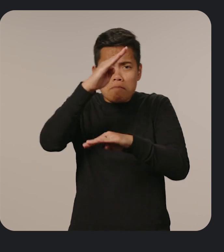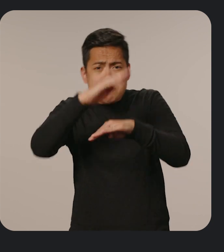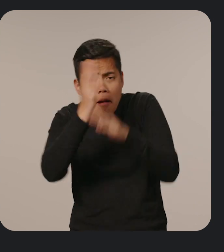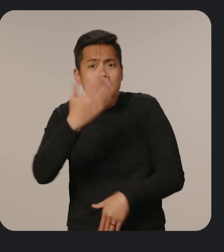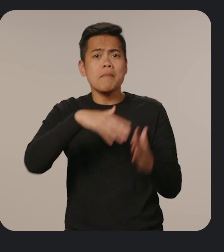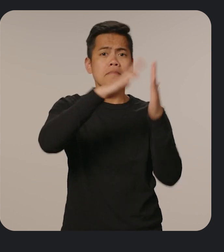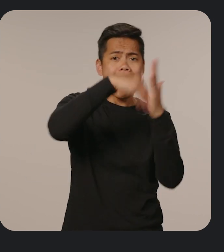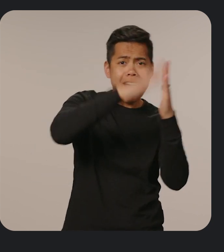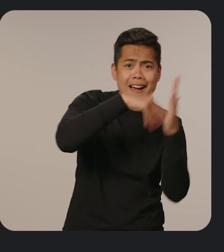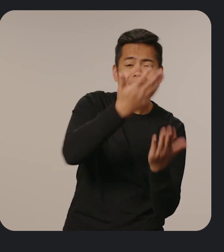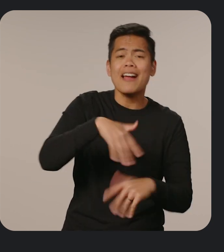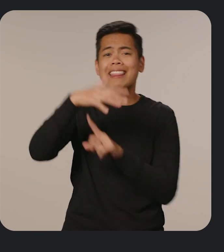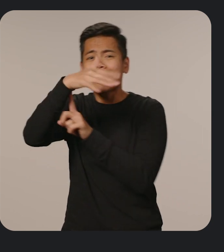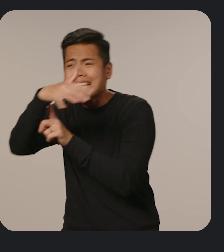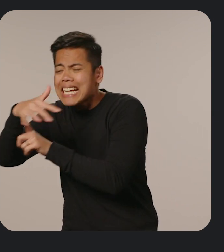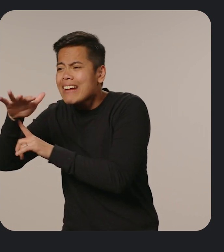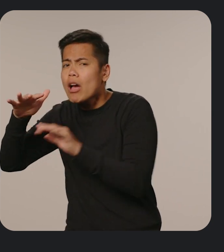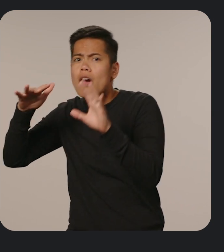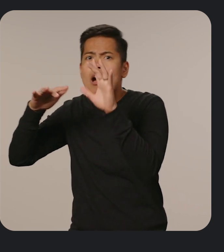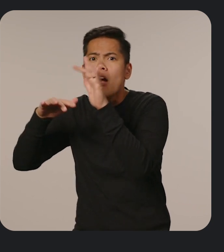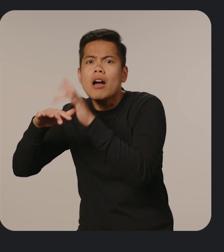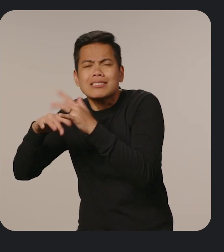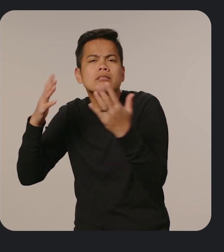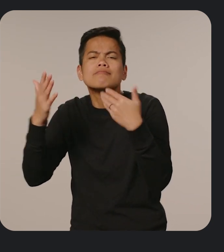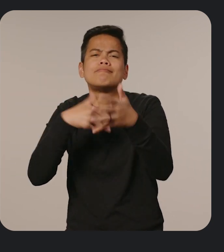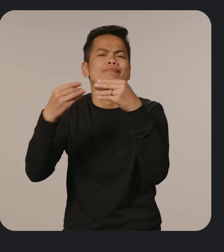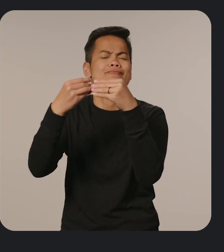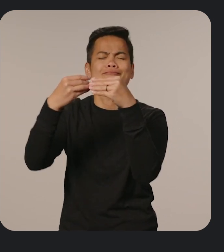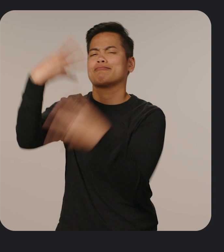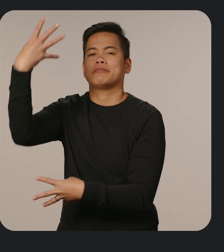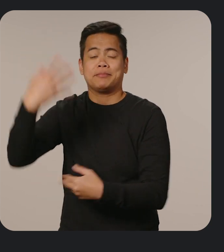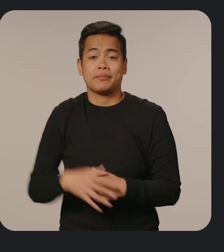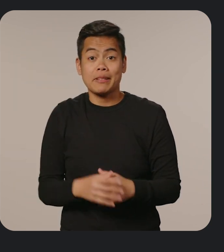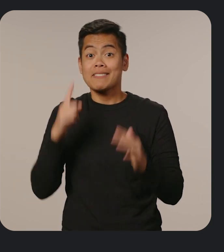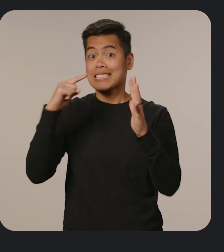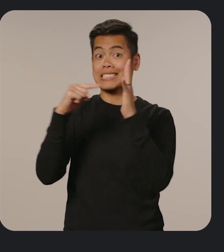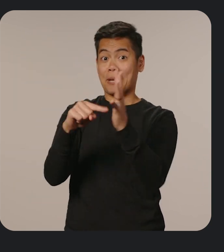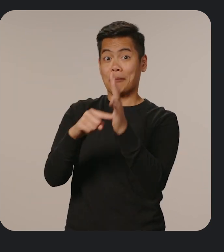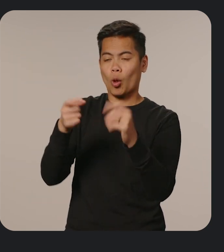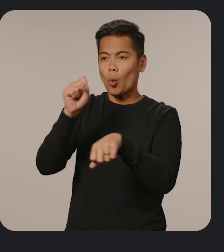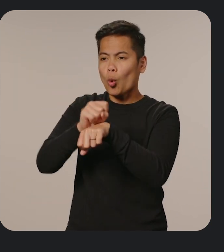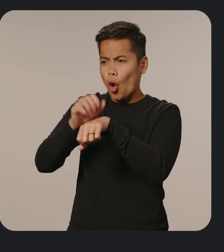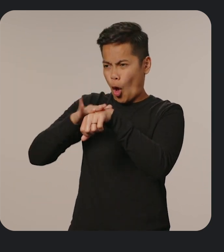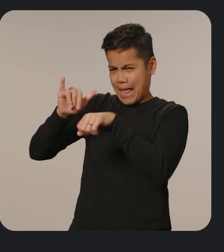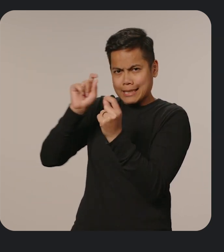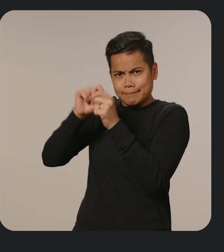effect, a kind of erratic light pattern that was weird and beautiful. Early testers actually thought the screens were broken.